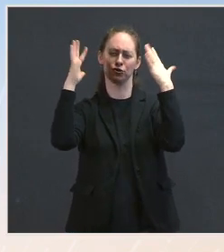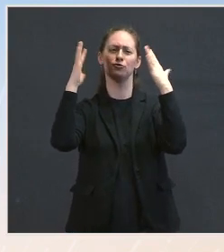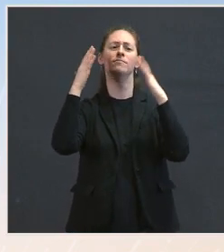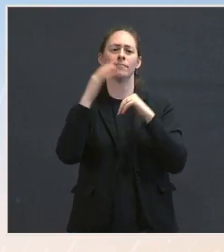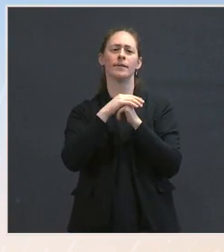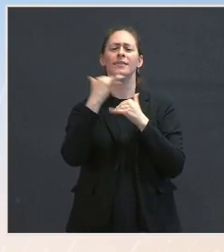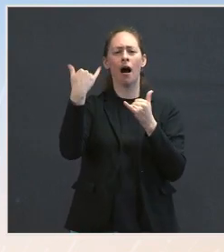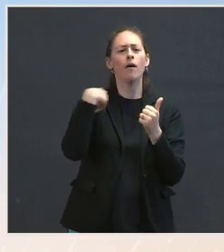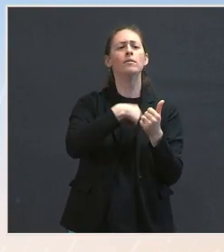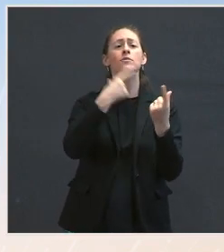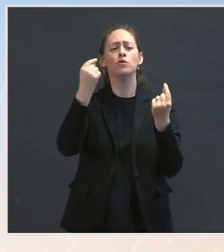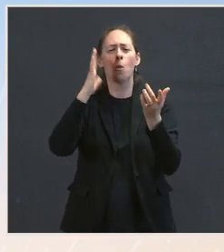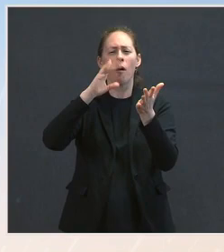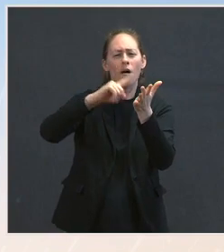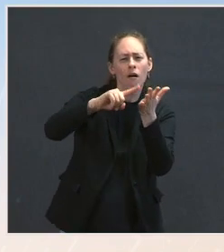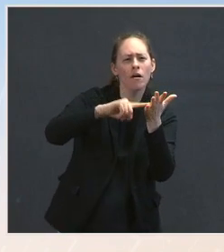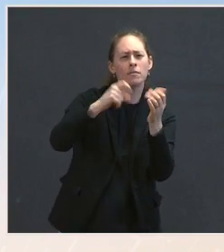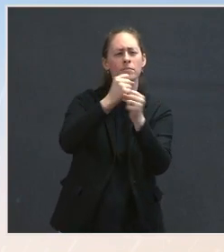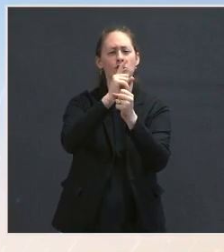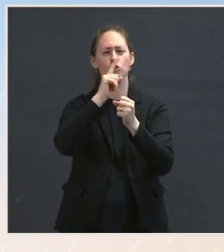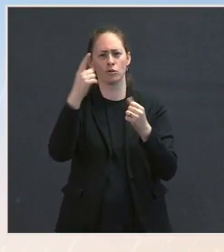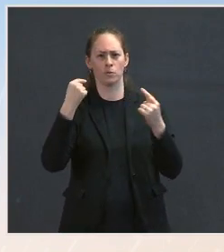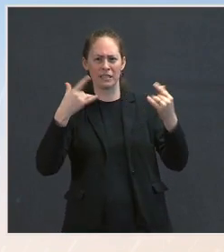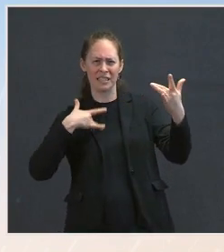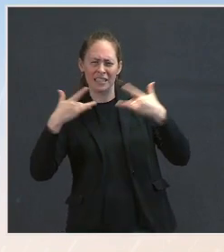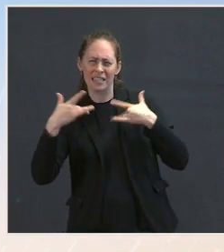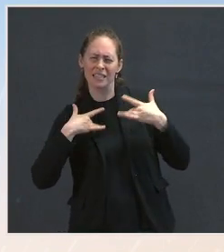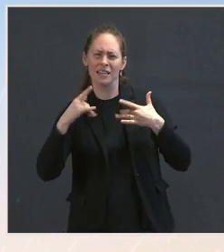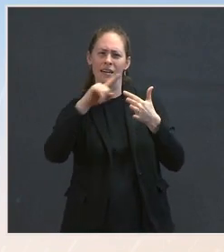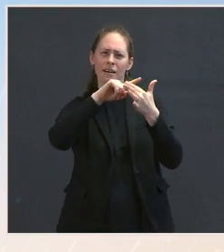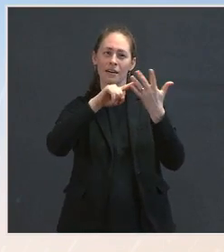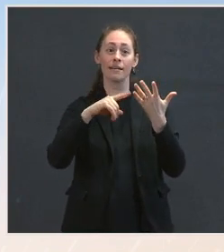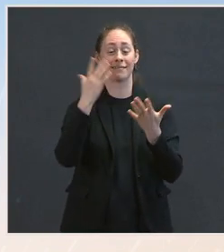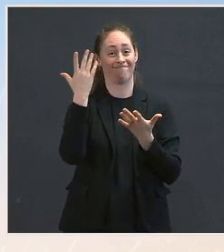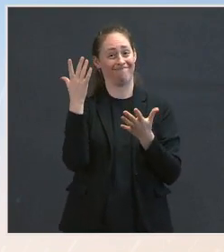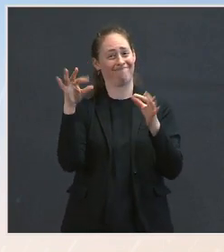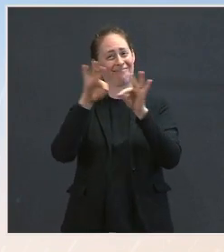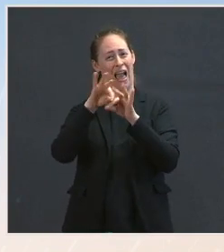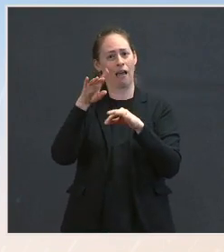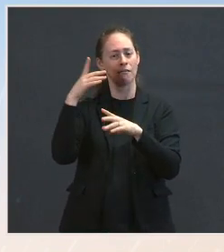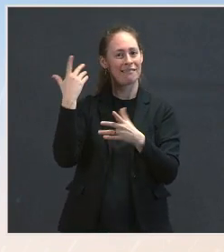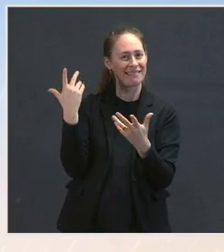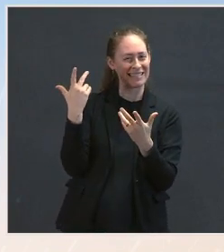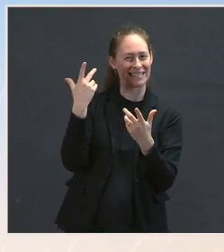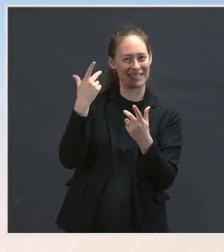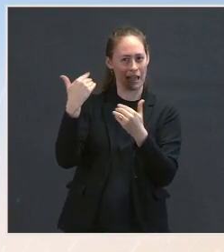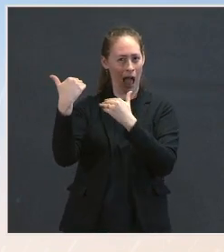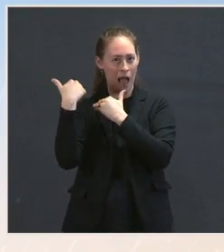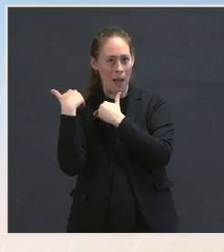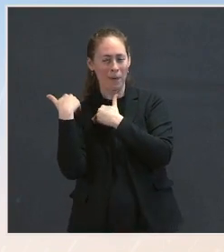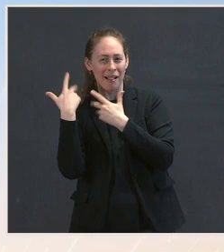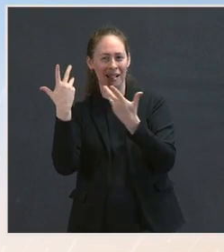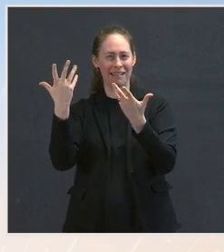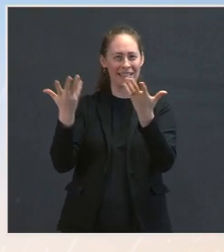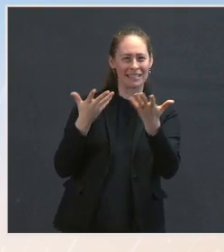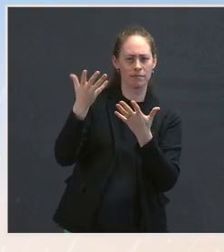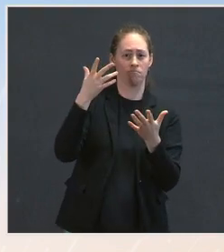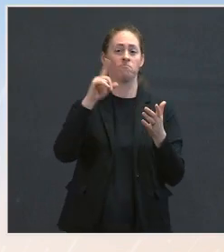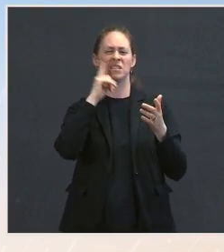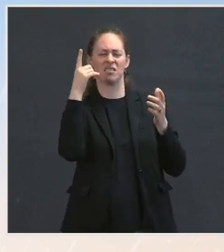and leave open the option of accountability. There are also areas where we will continue to work with Saudi Arabia, given the threats they face in the region.